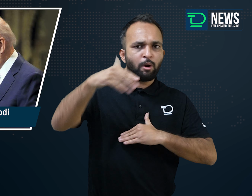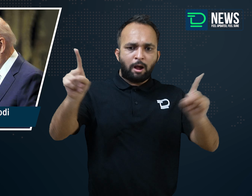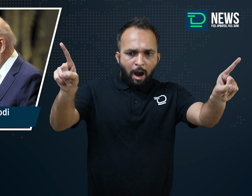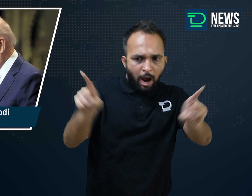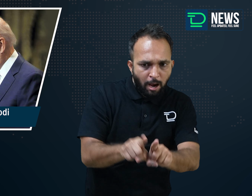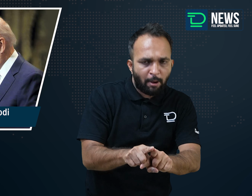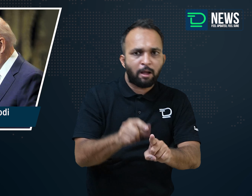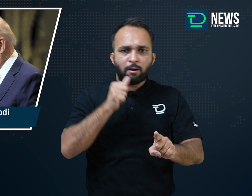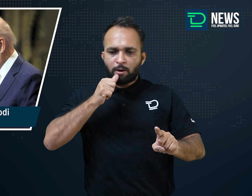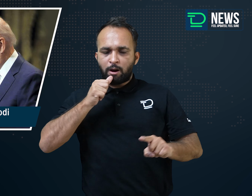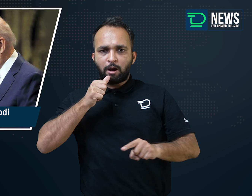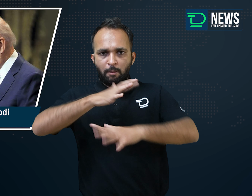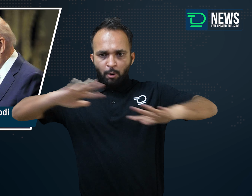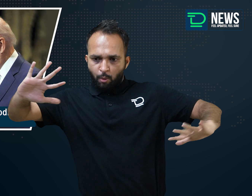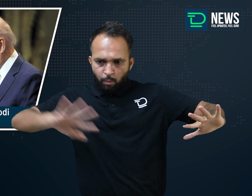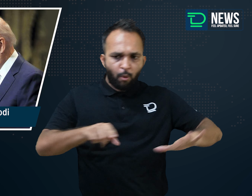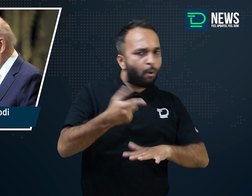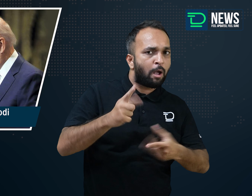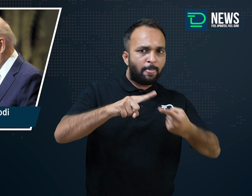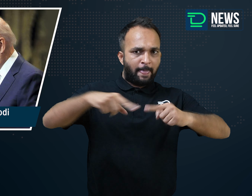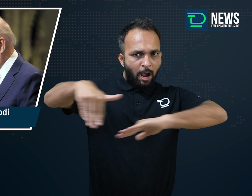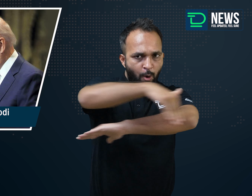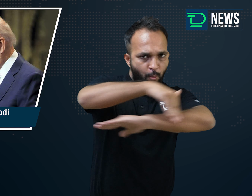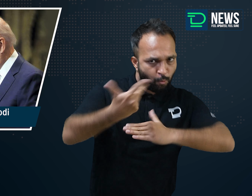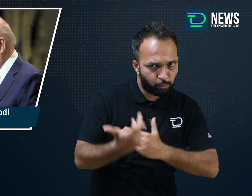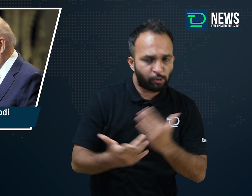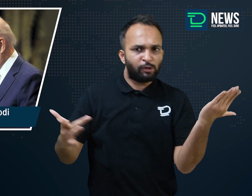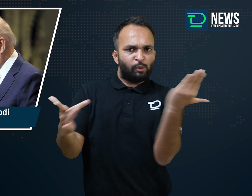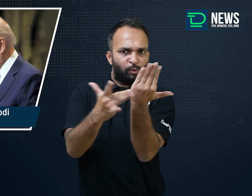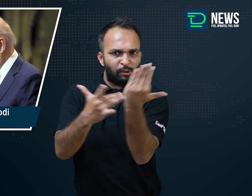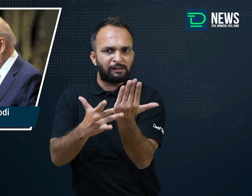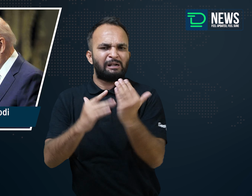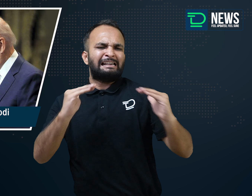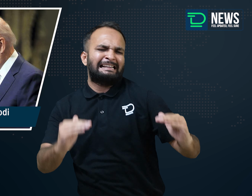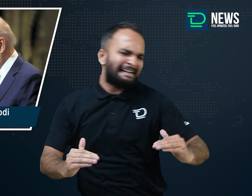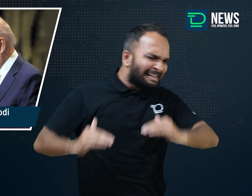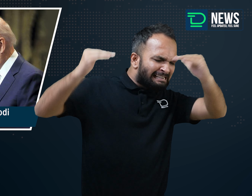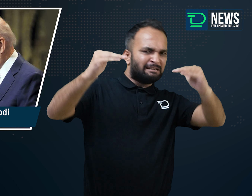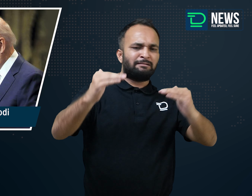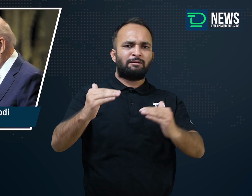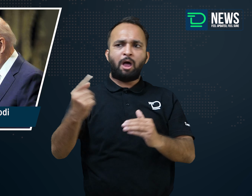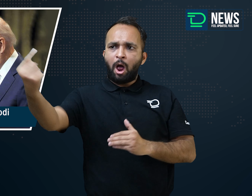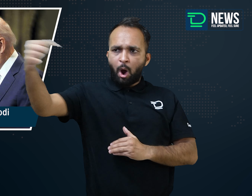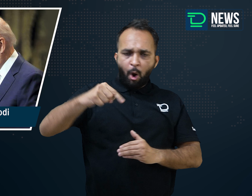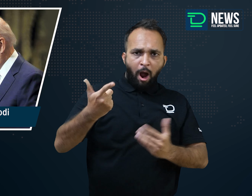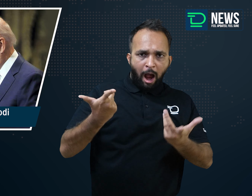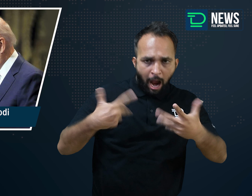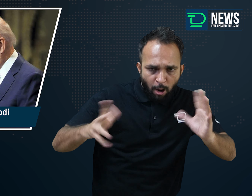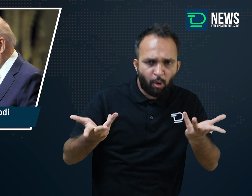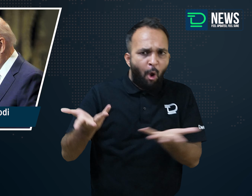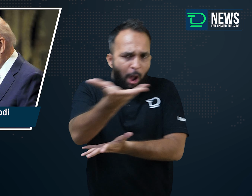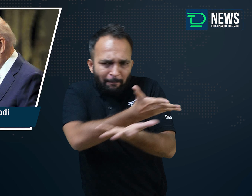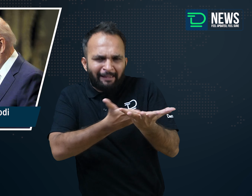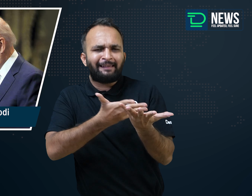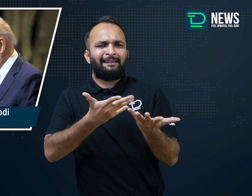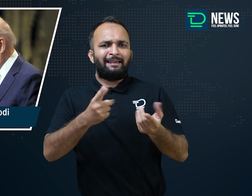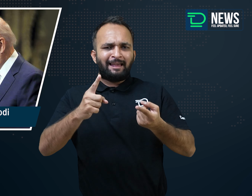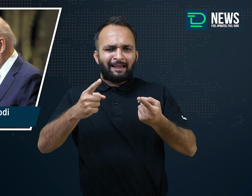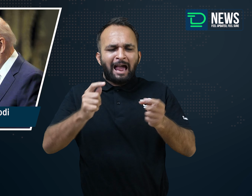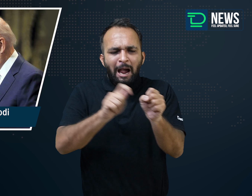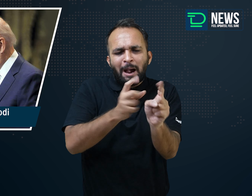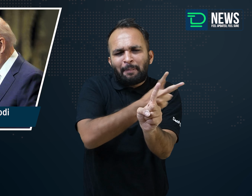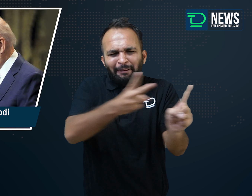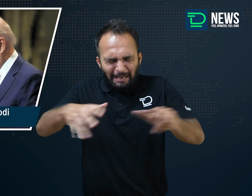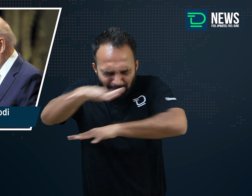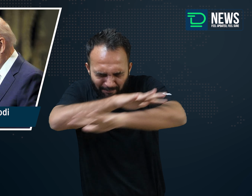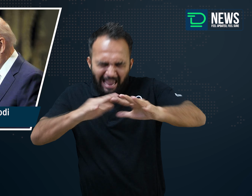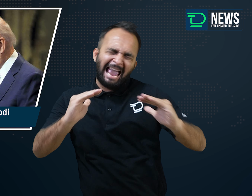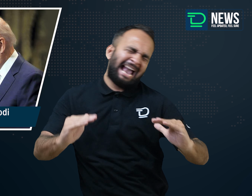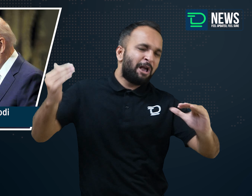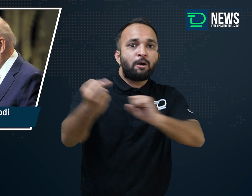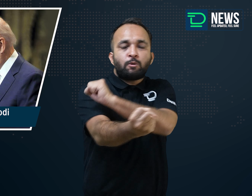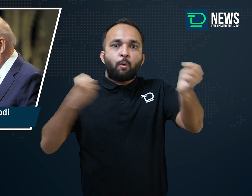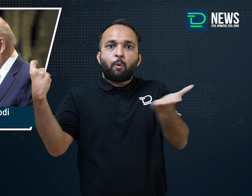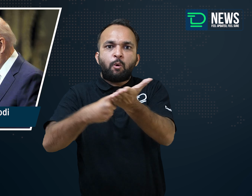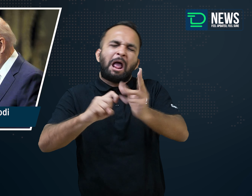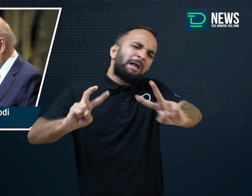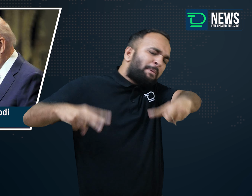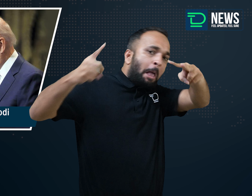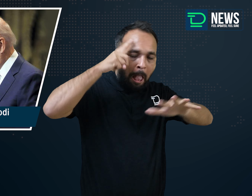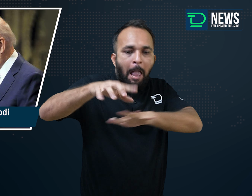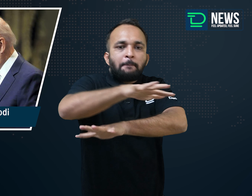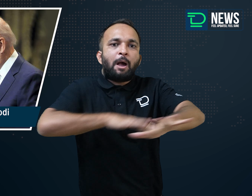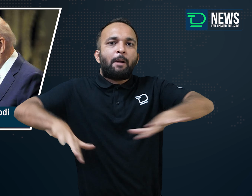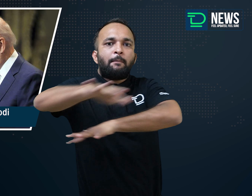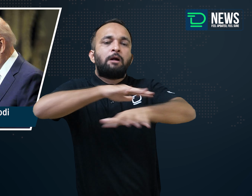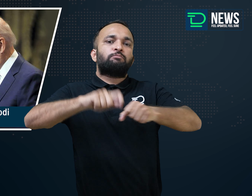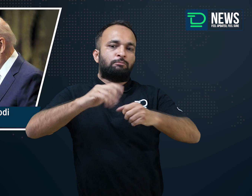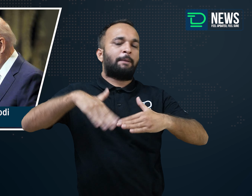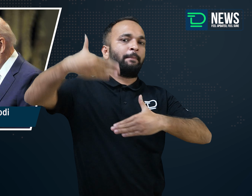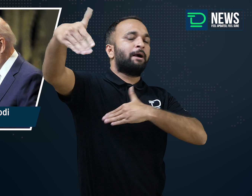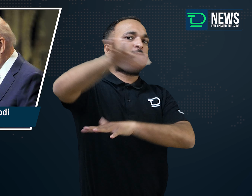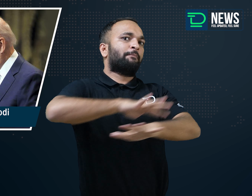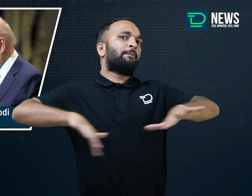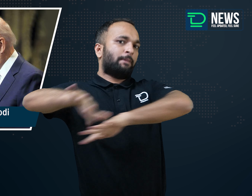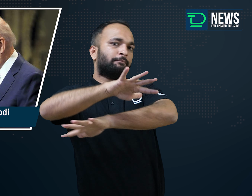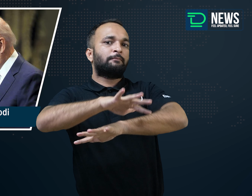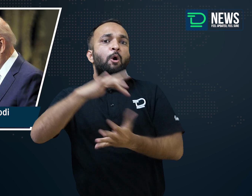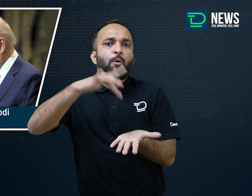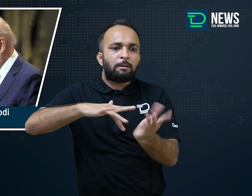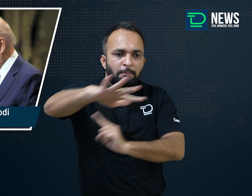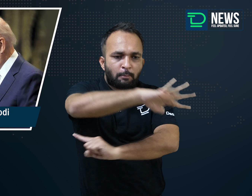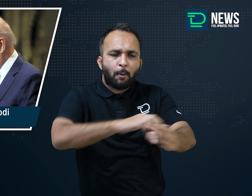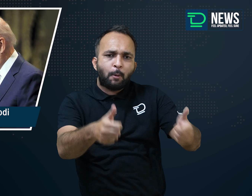Expand new technologies in sea defense and build new ports.